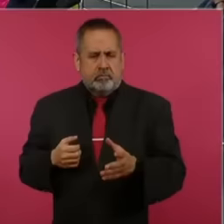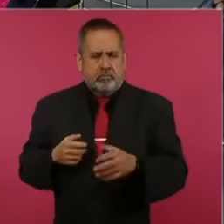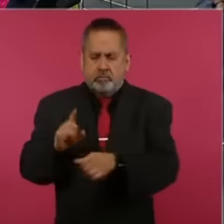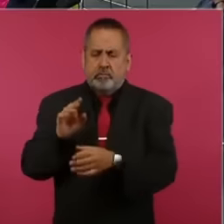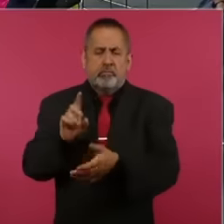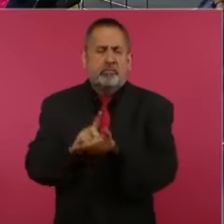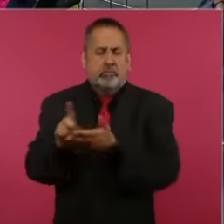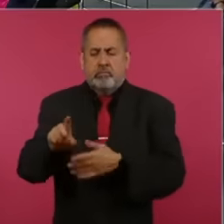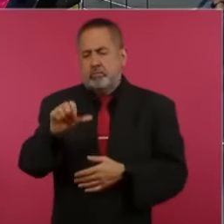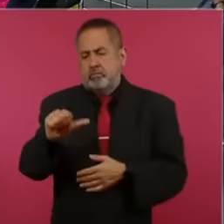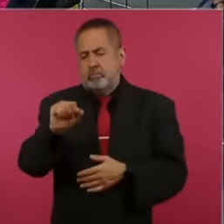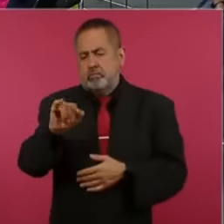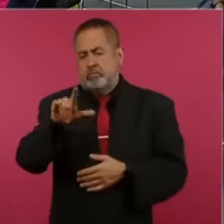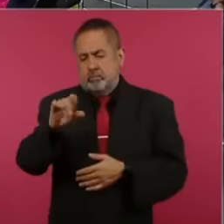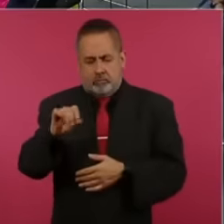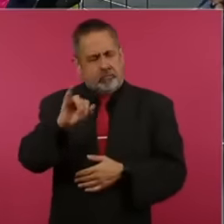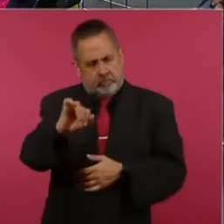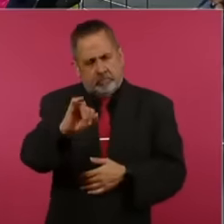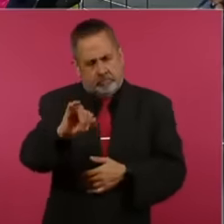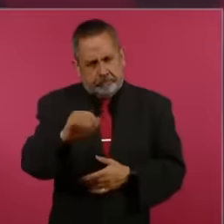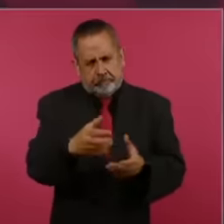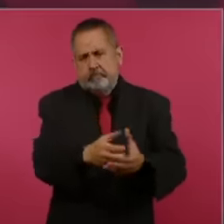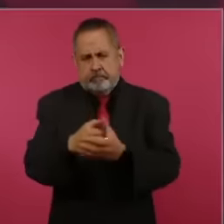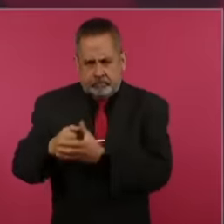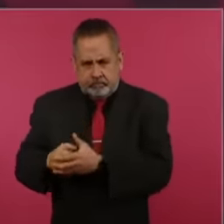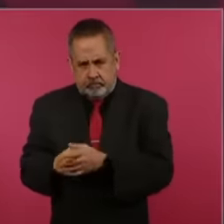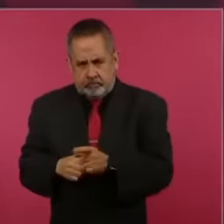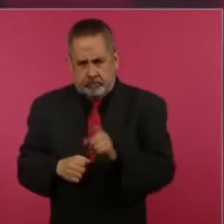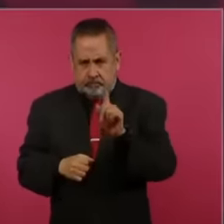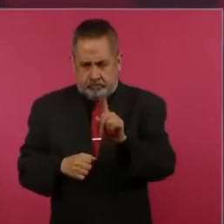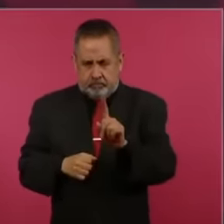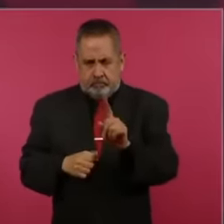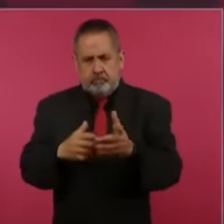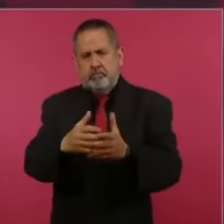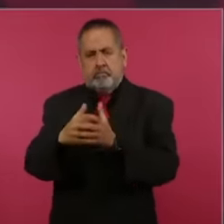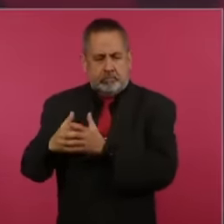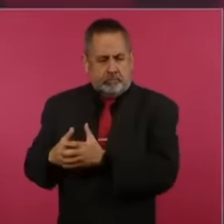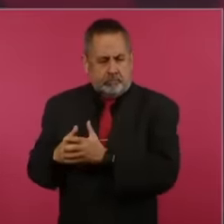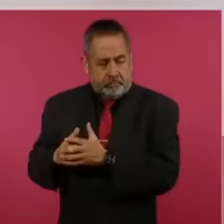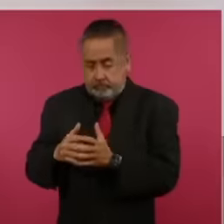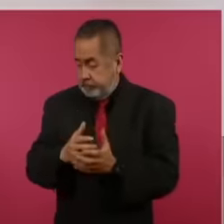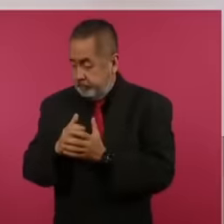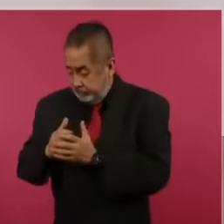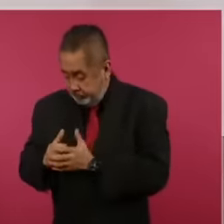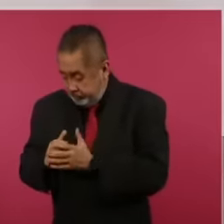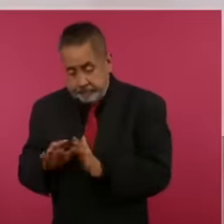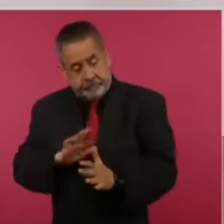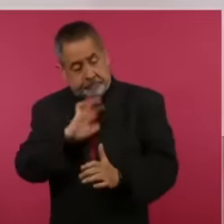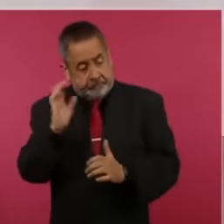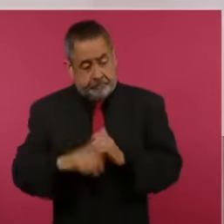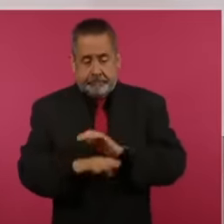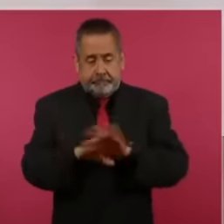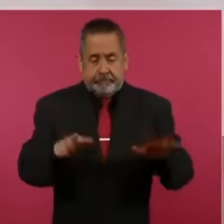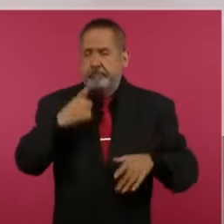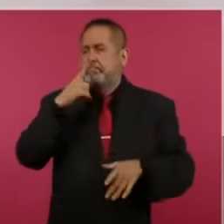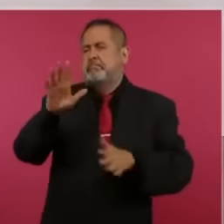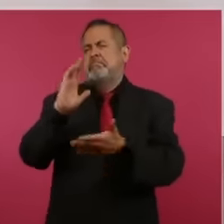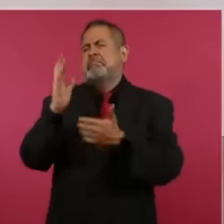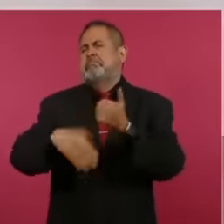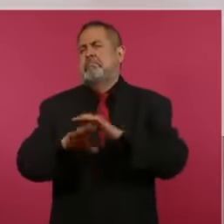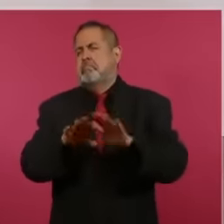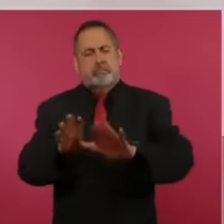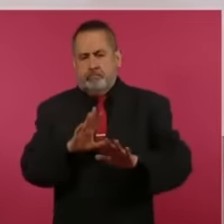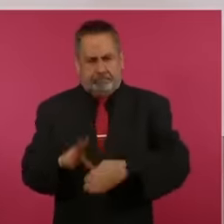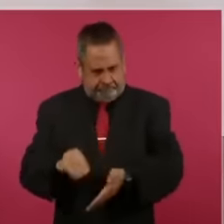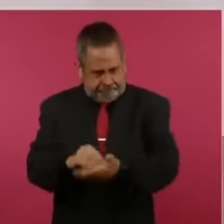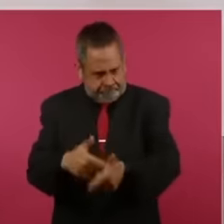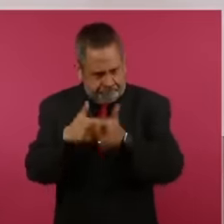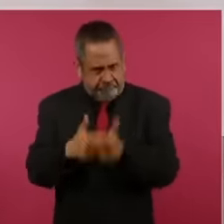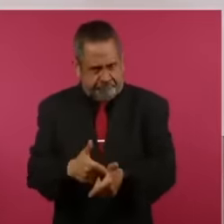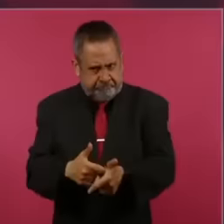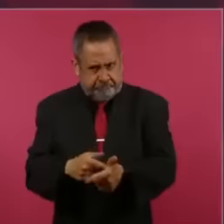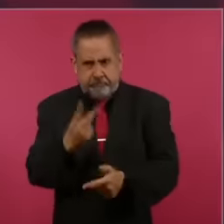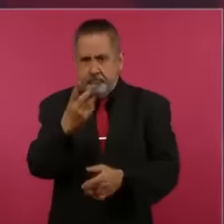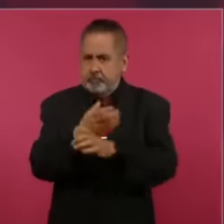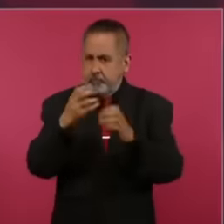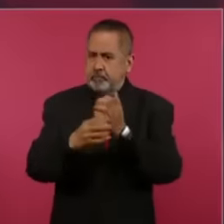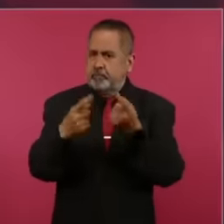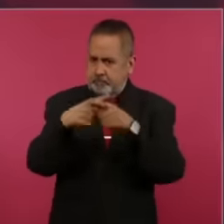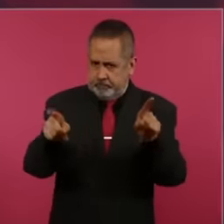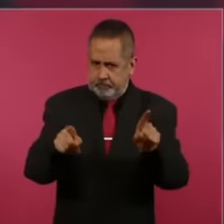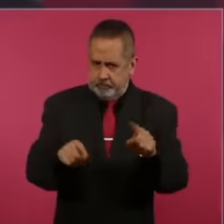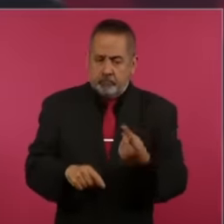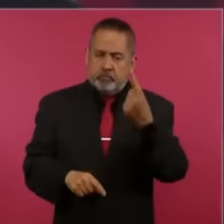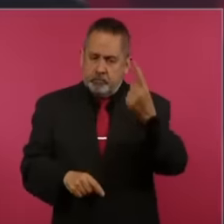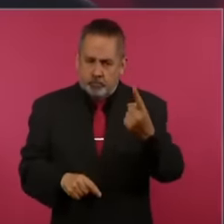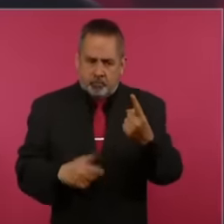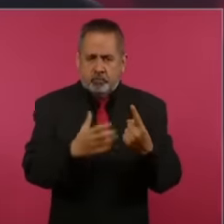to asylum, but that is not going to stop our complaint, of course, that is, of course, these are things. different, that is,